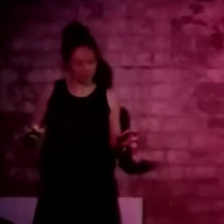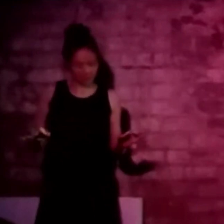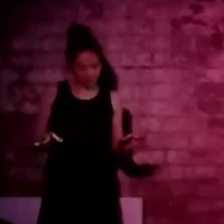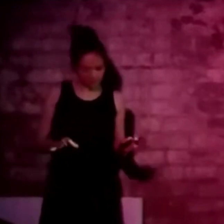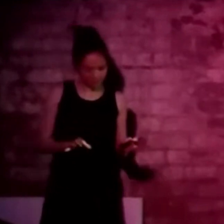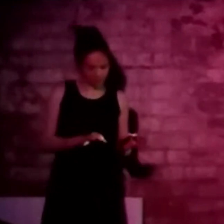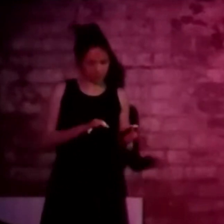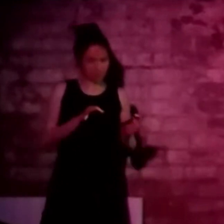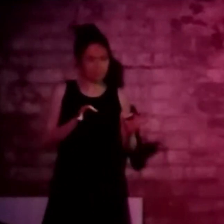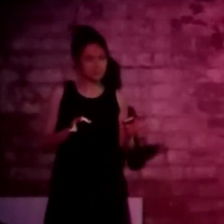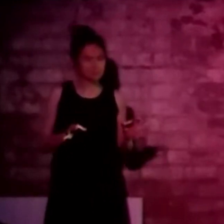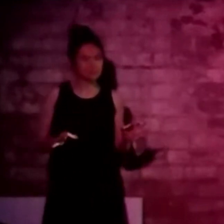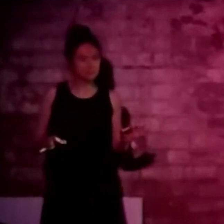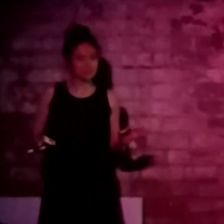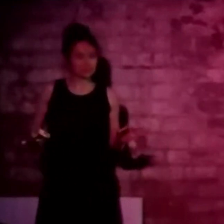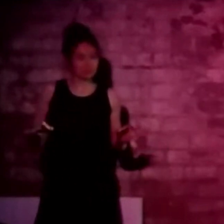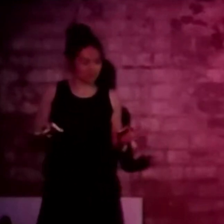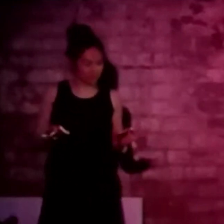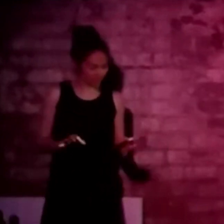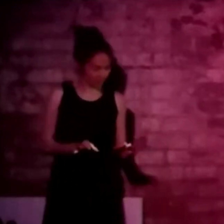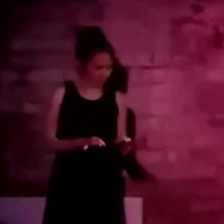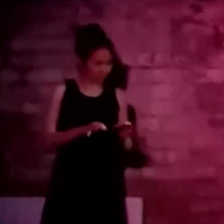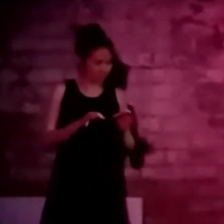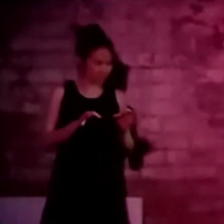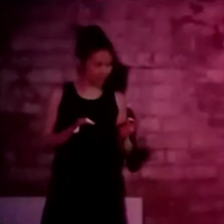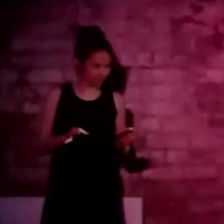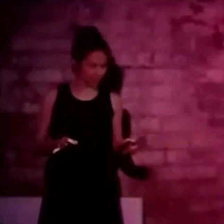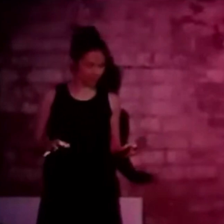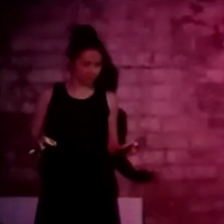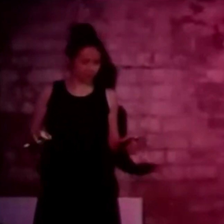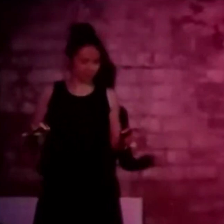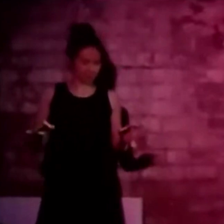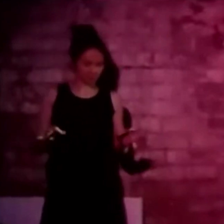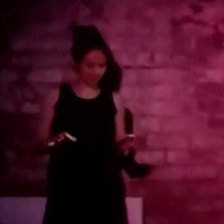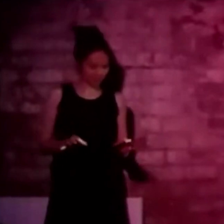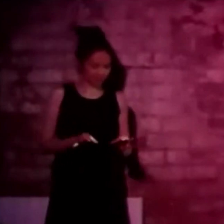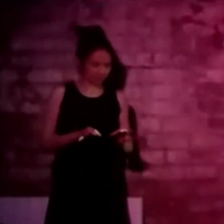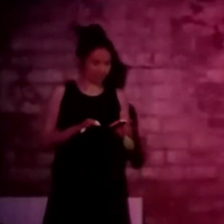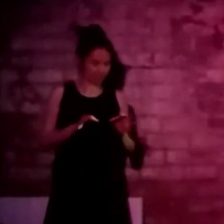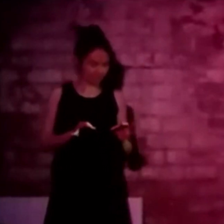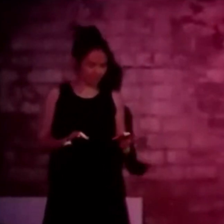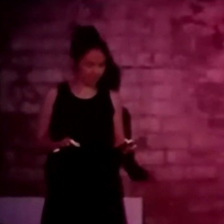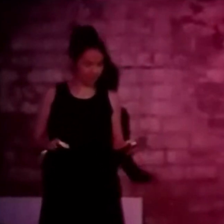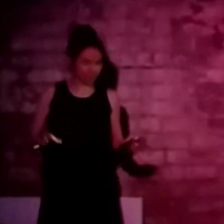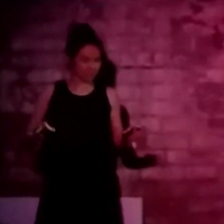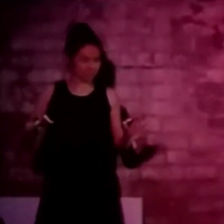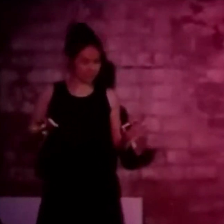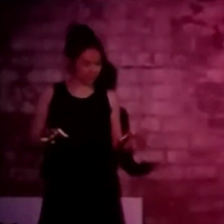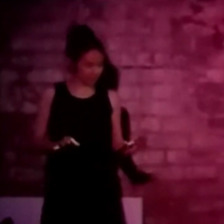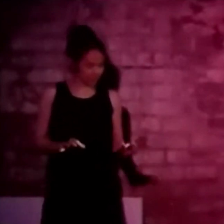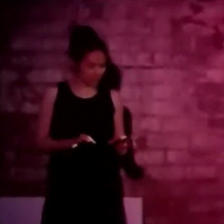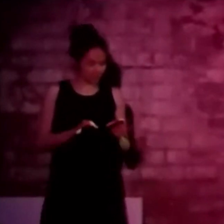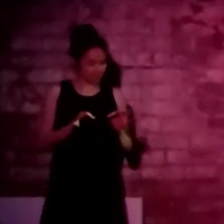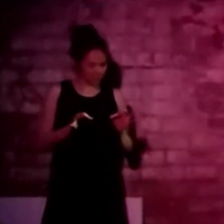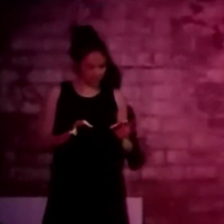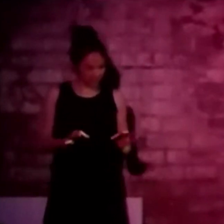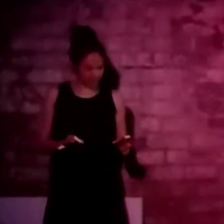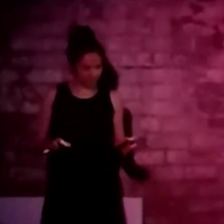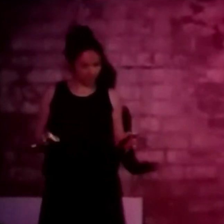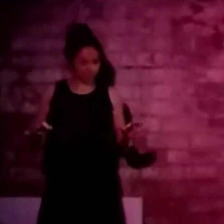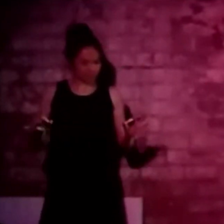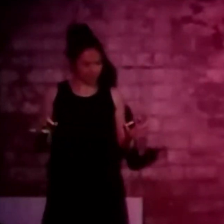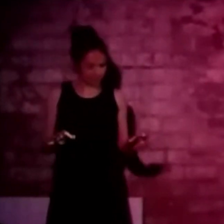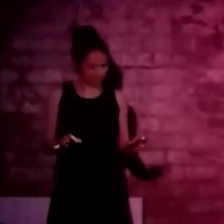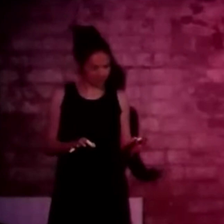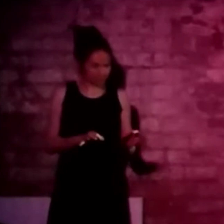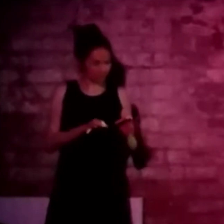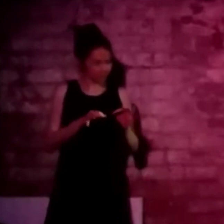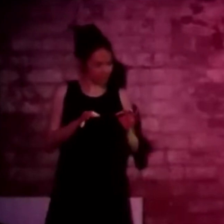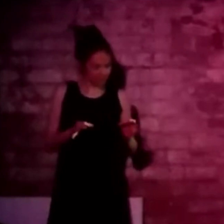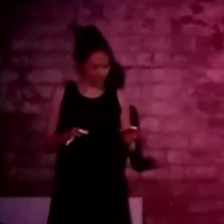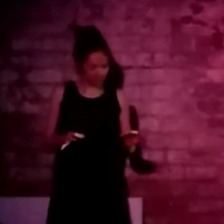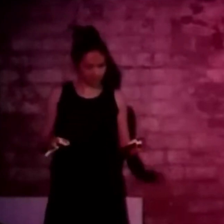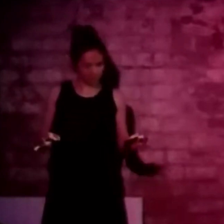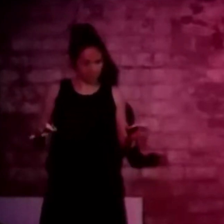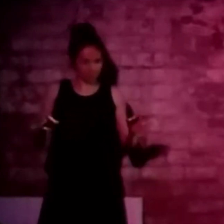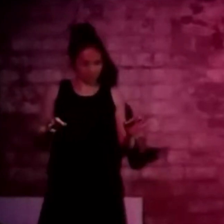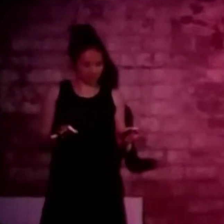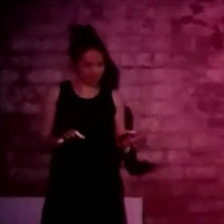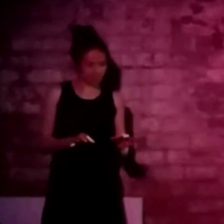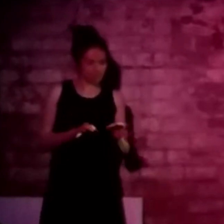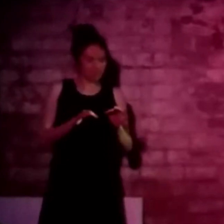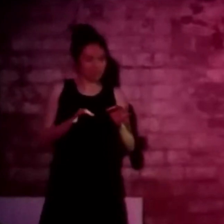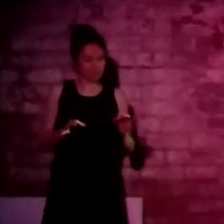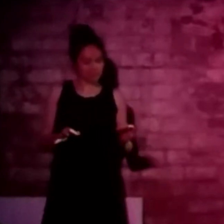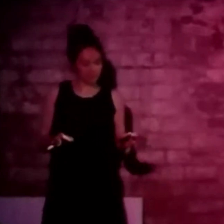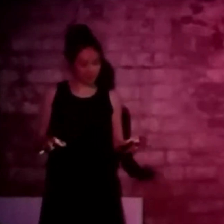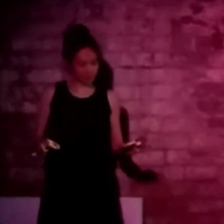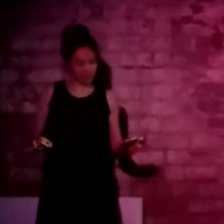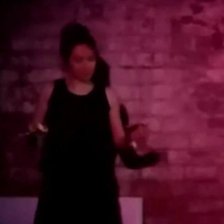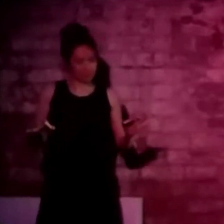MUSIC